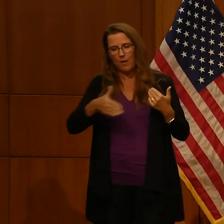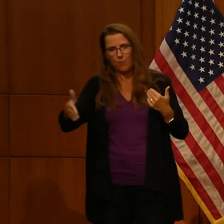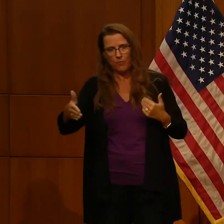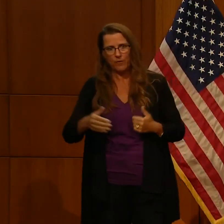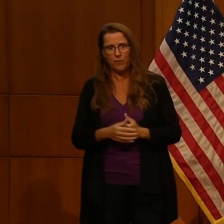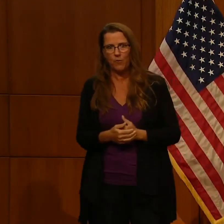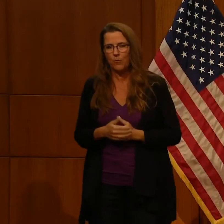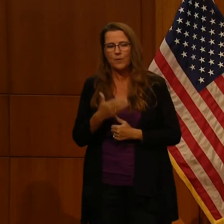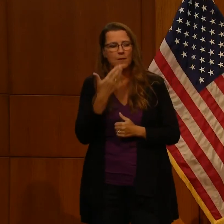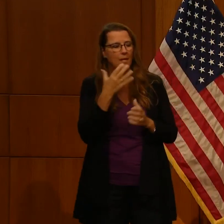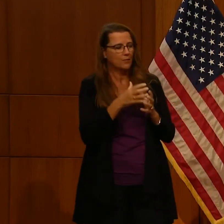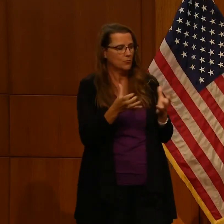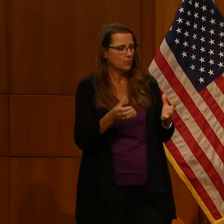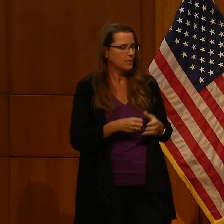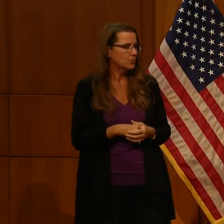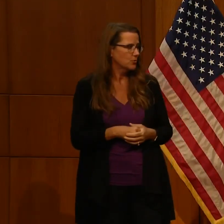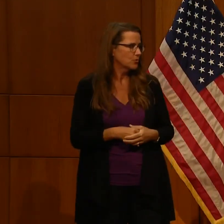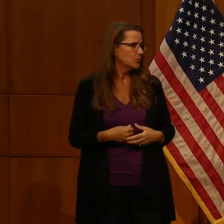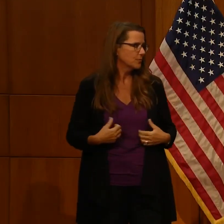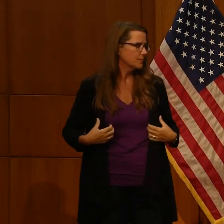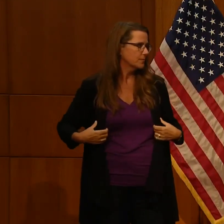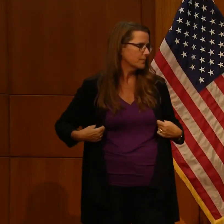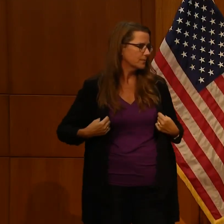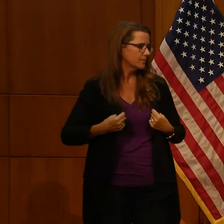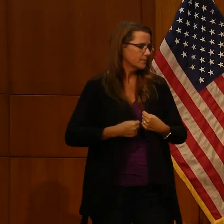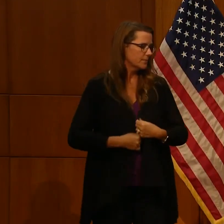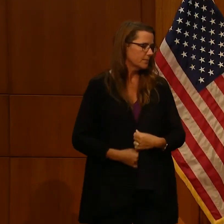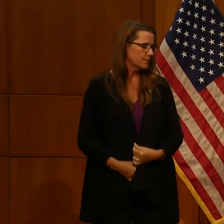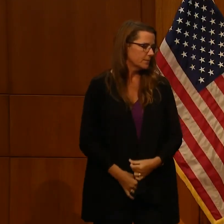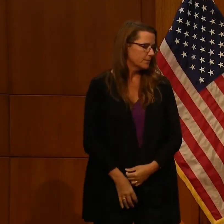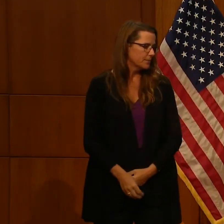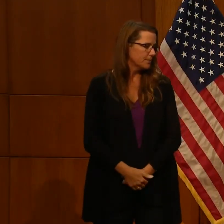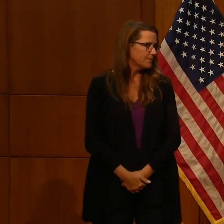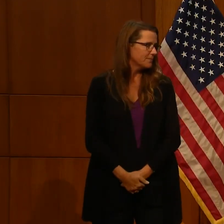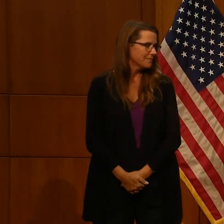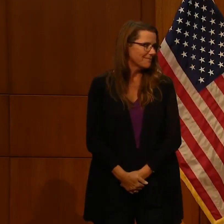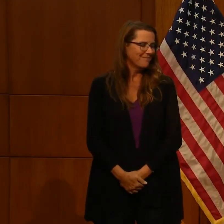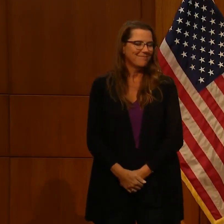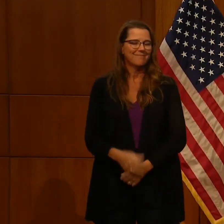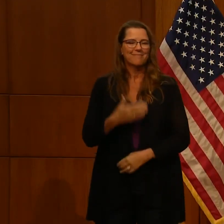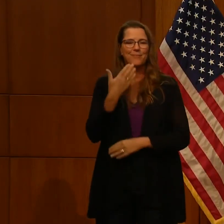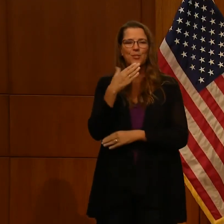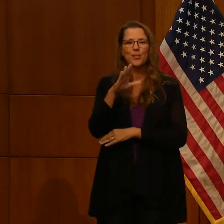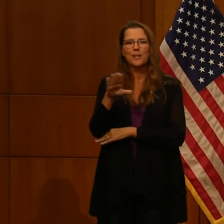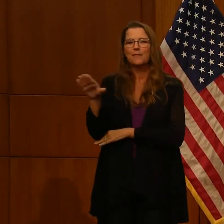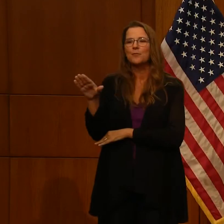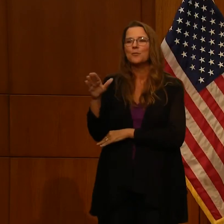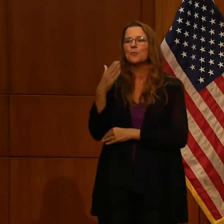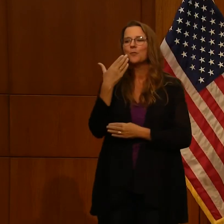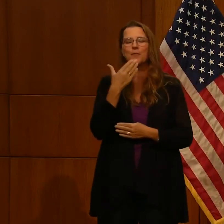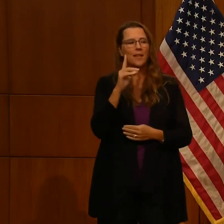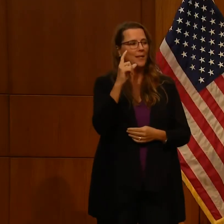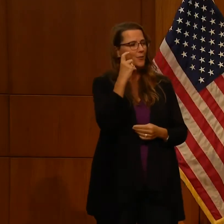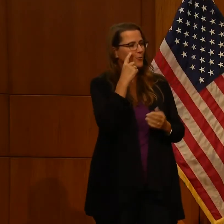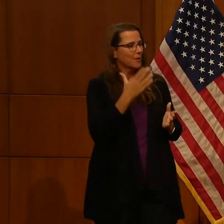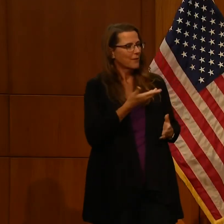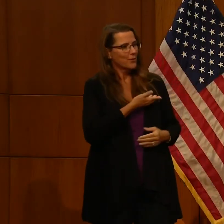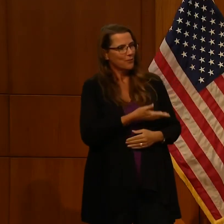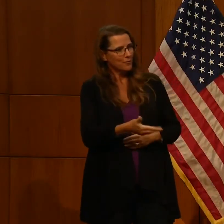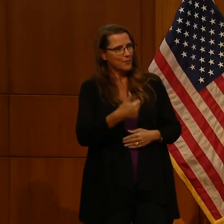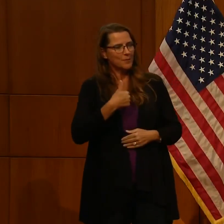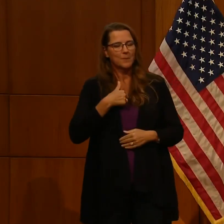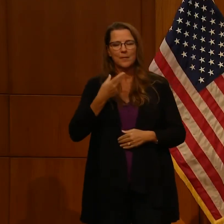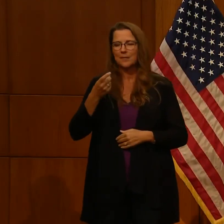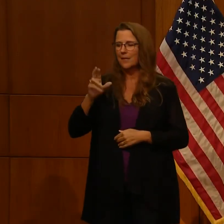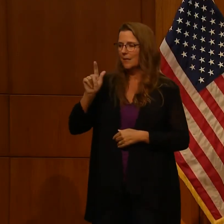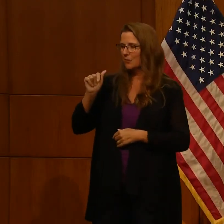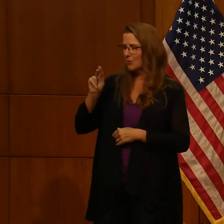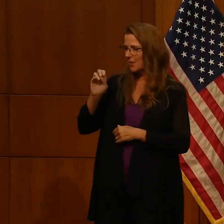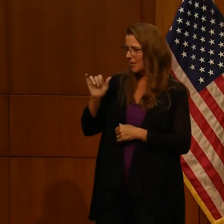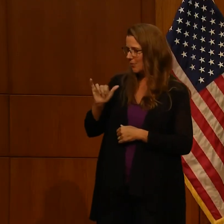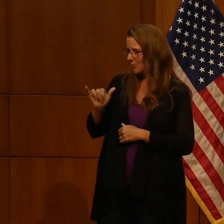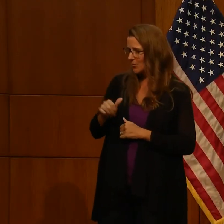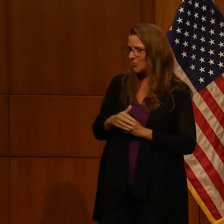YEAR AND MOVING FORWARD. THANK